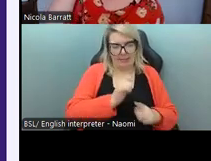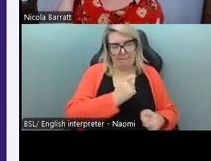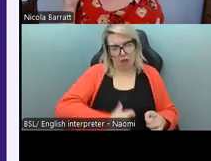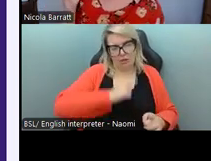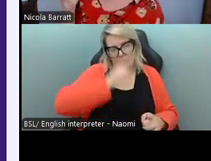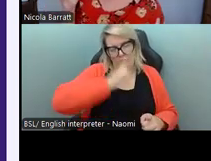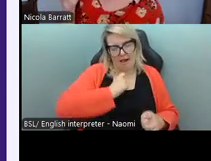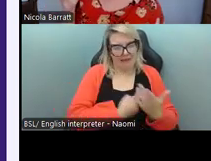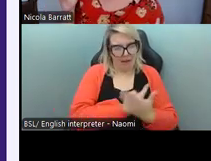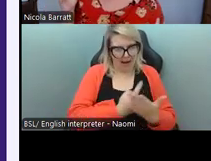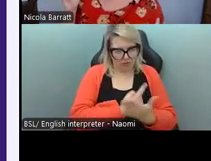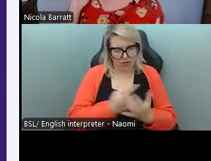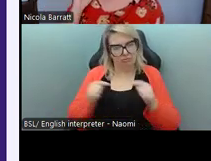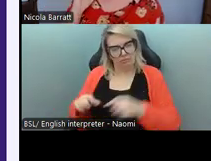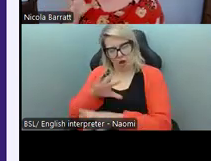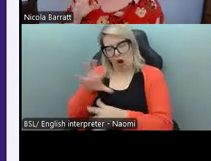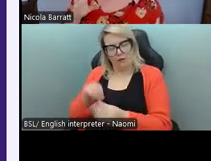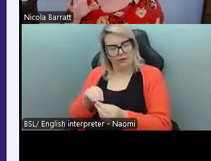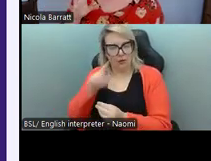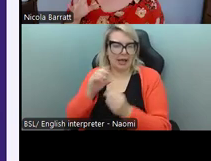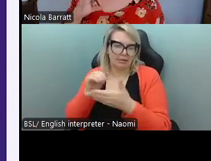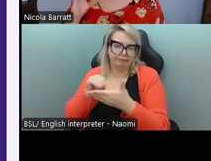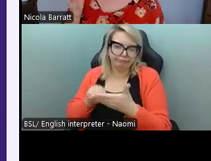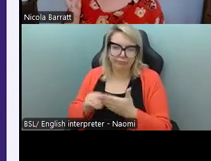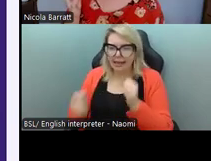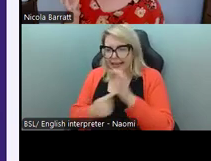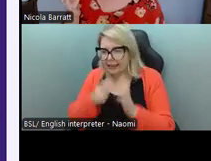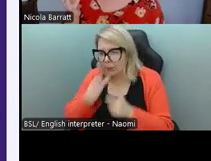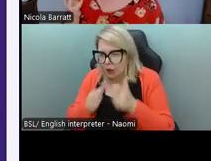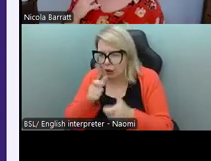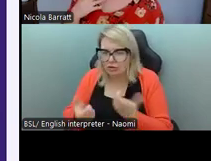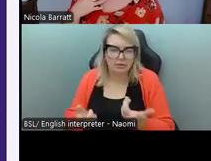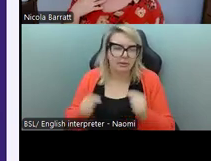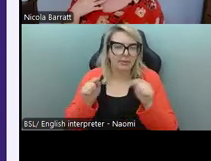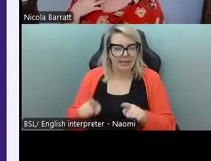you can put keywords in here. It's basically like a portfolio of who you are.